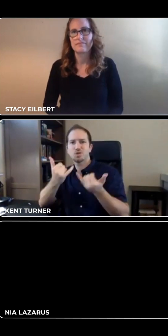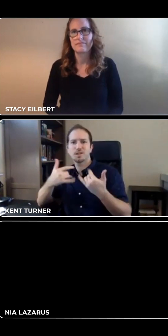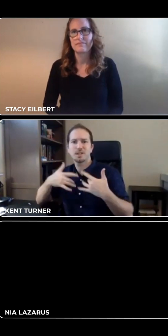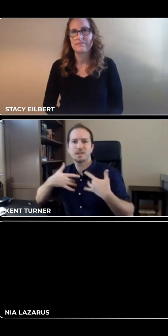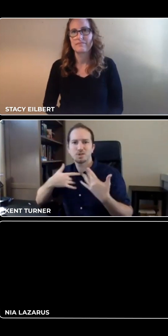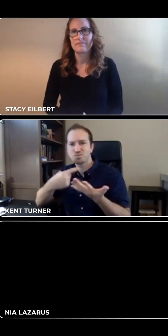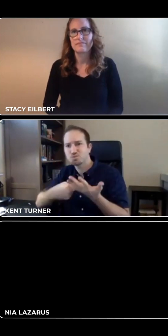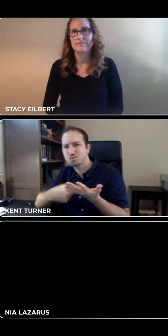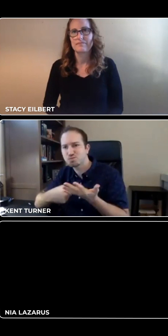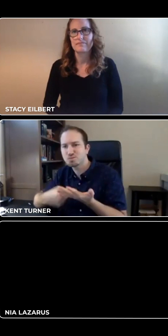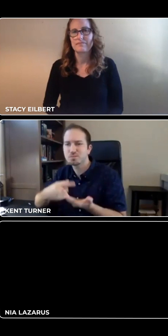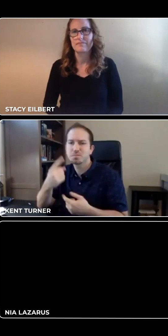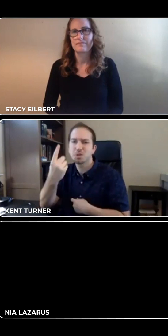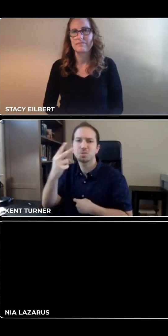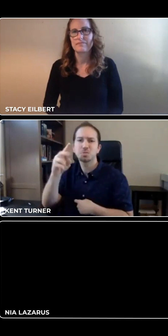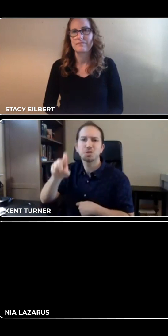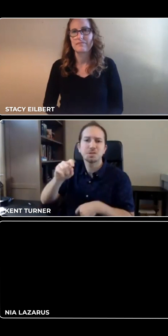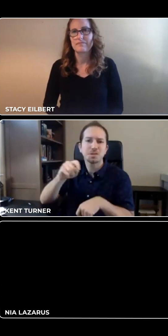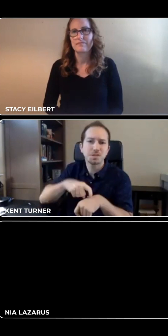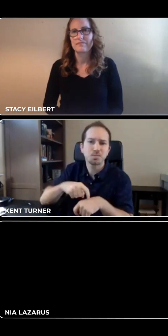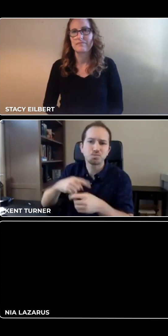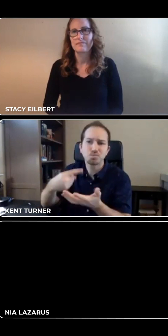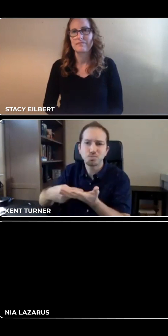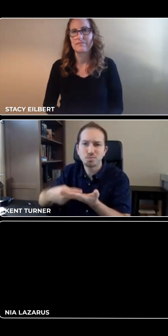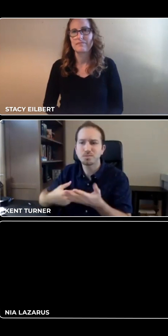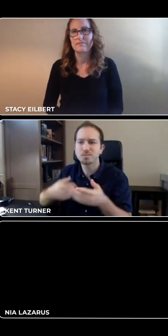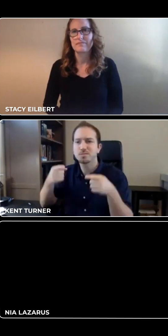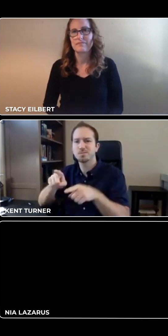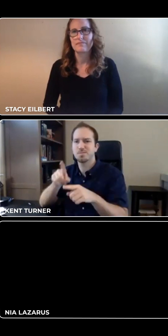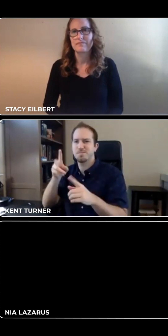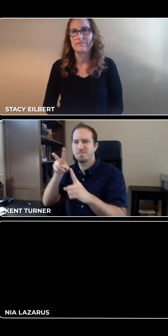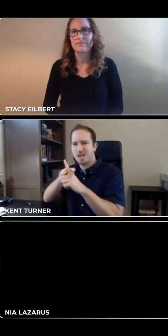challenges. Daily facts that we're living through can be discussed. You can maybe hash